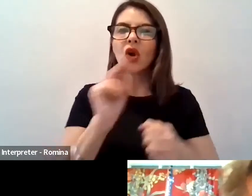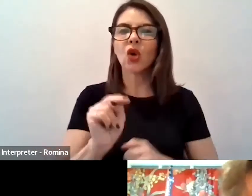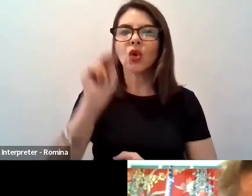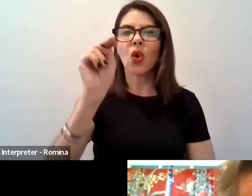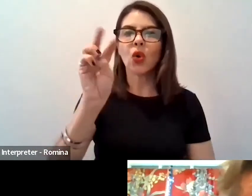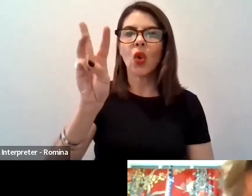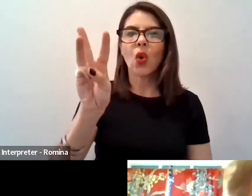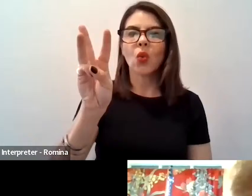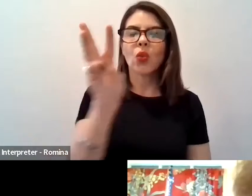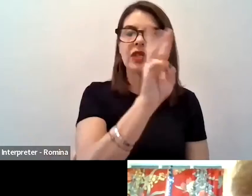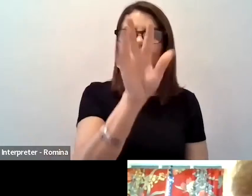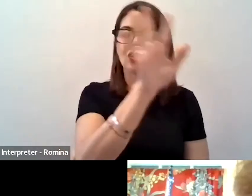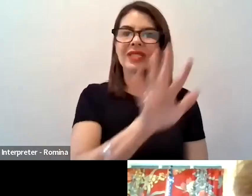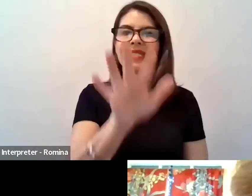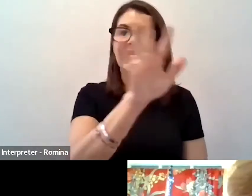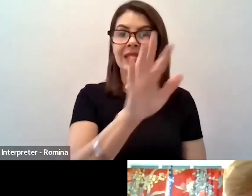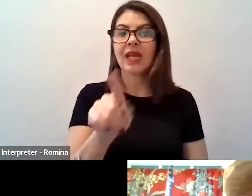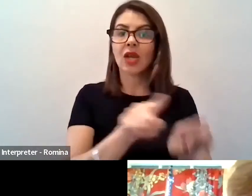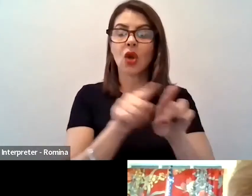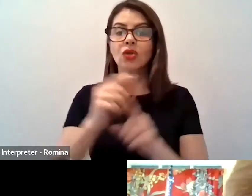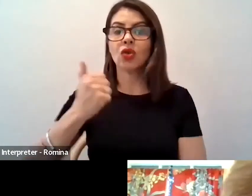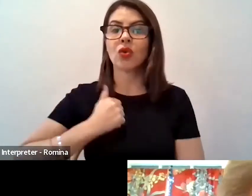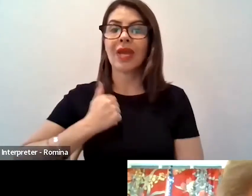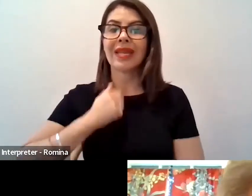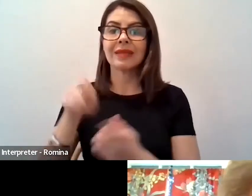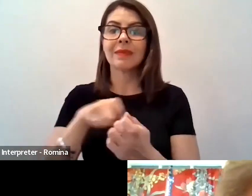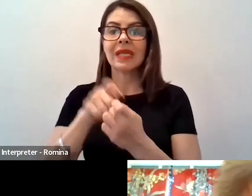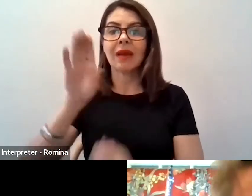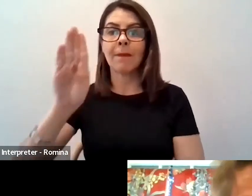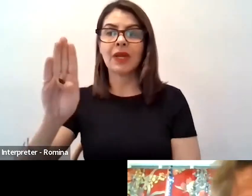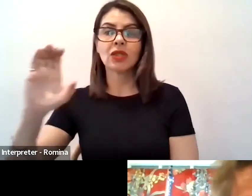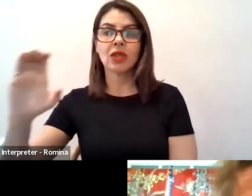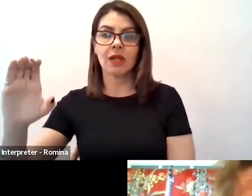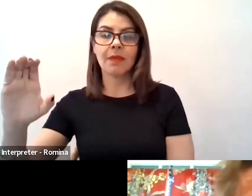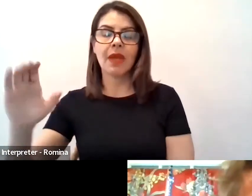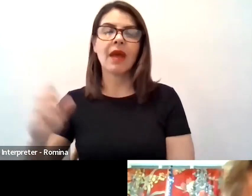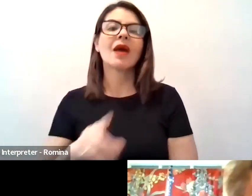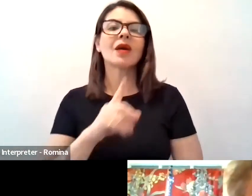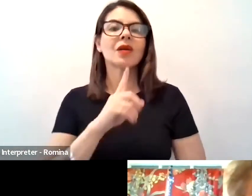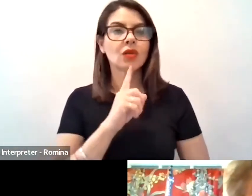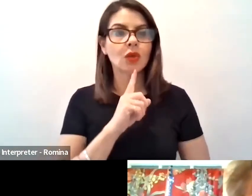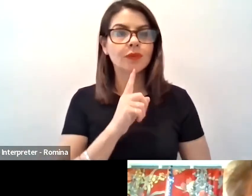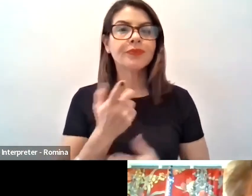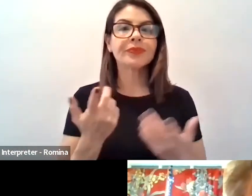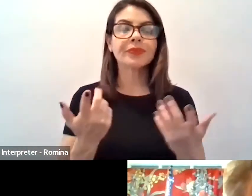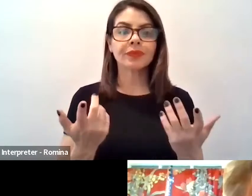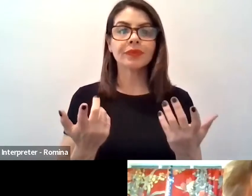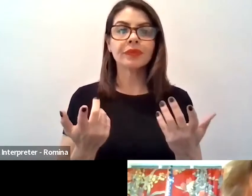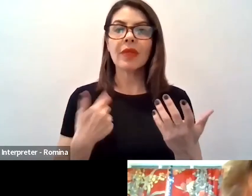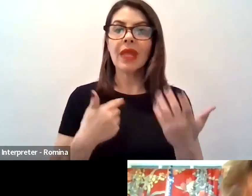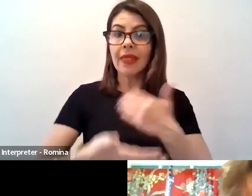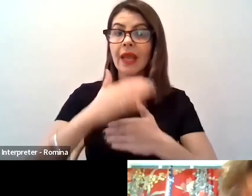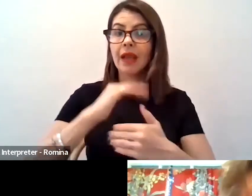particularly British Columbia. So the idea here is, you know, they'll cover less ground